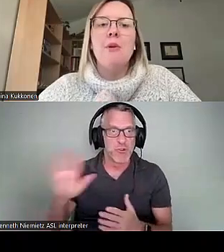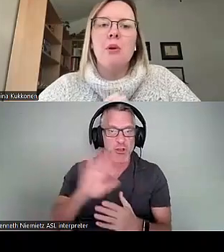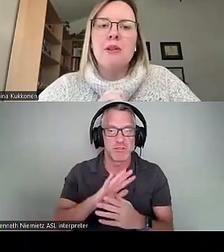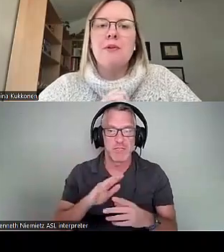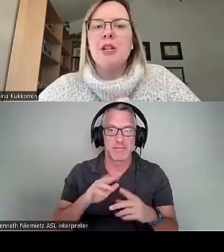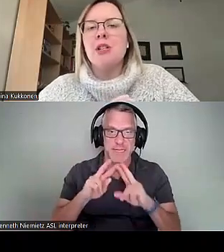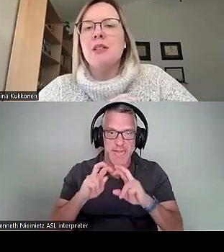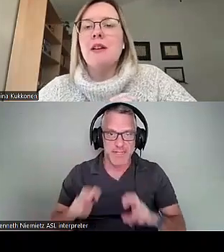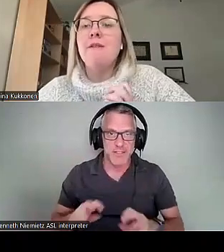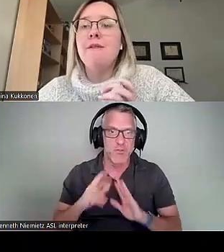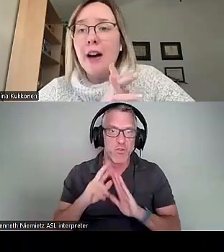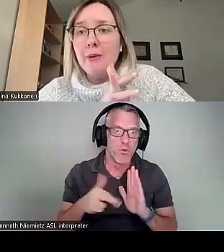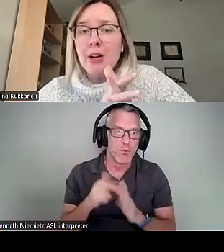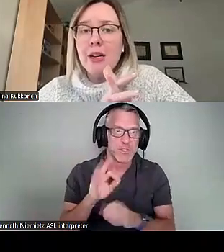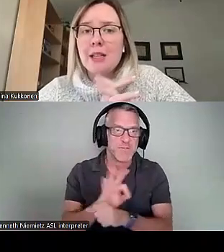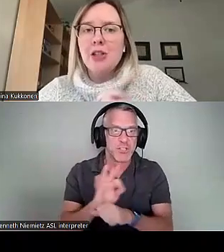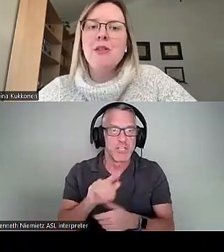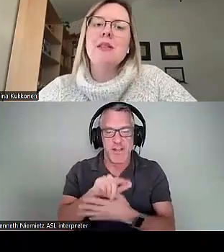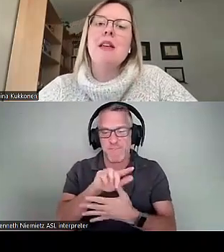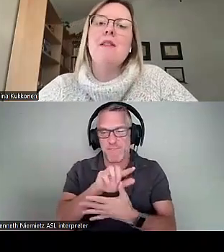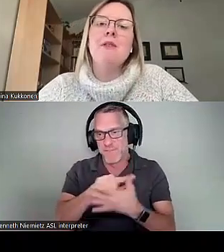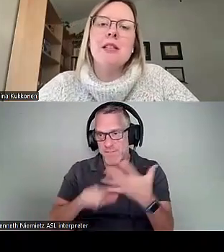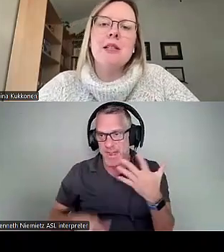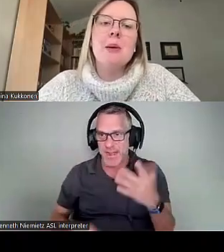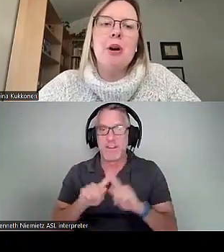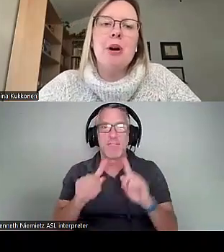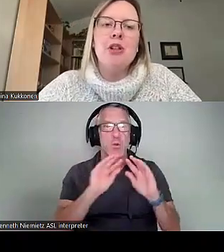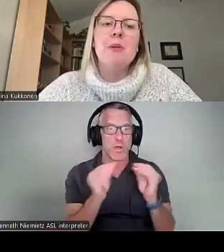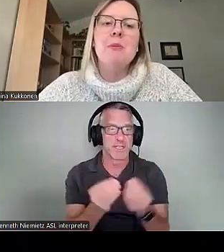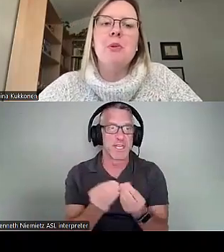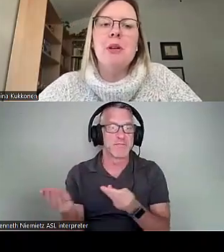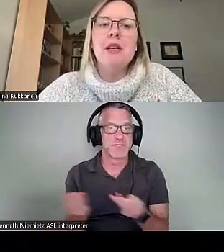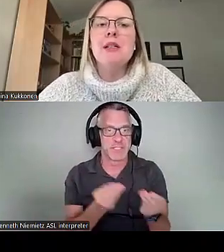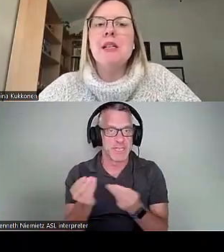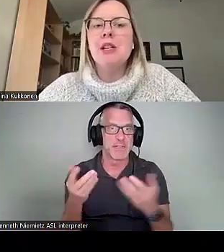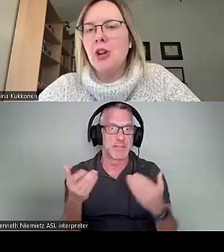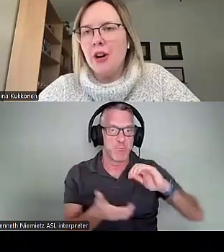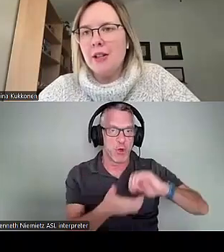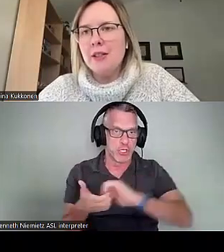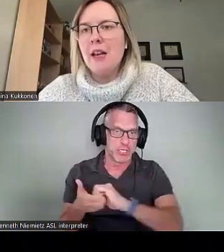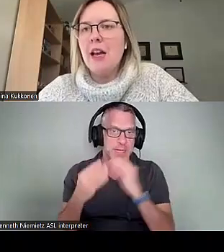the roles and functions of five organizations that facilitate partnerships between teaching artists